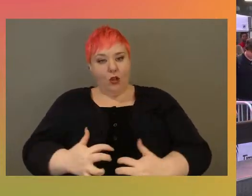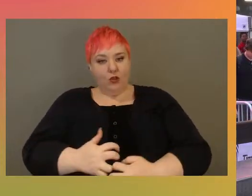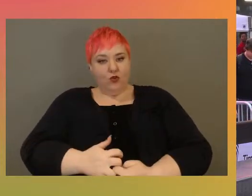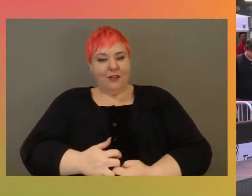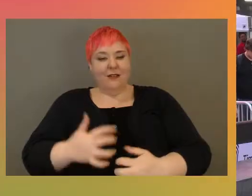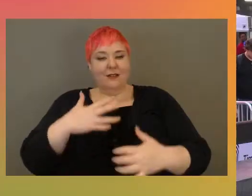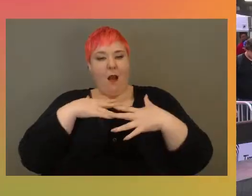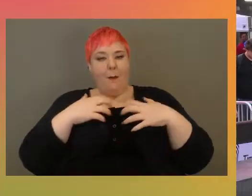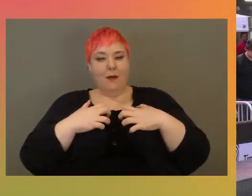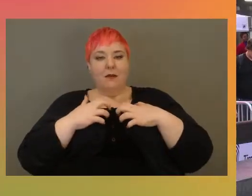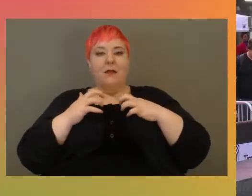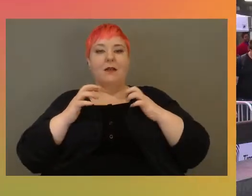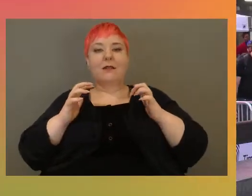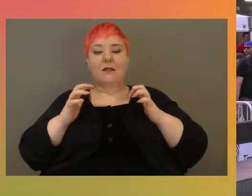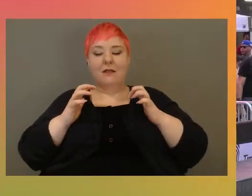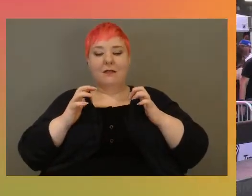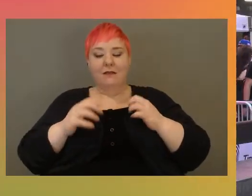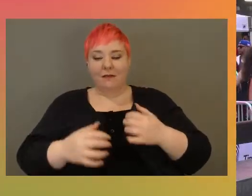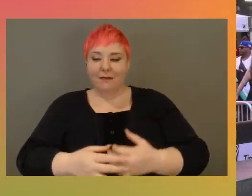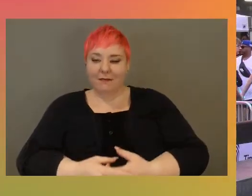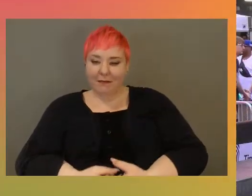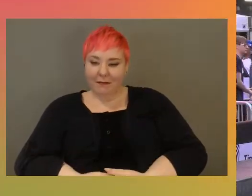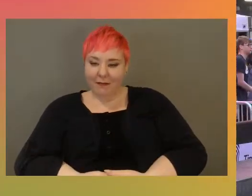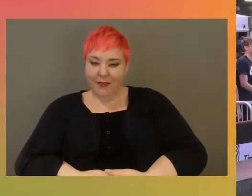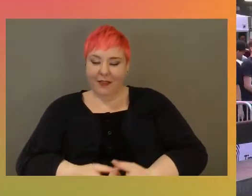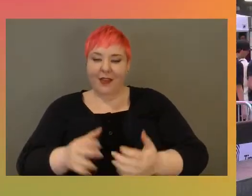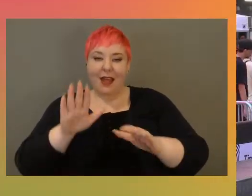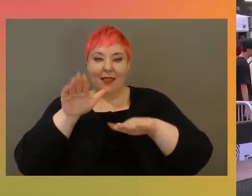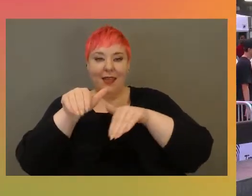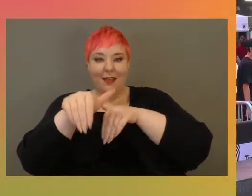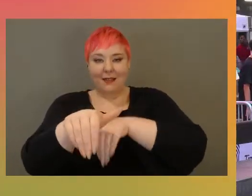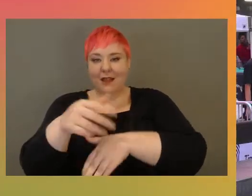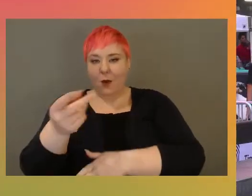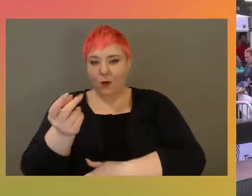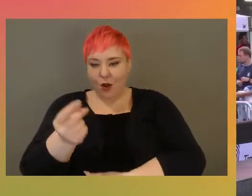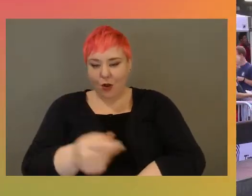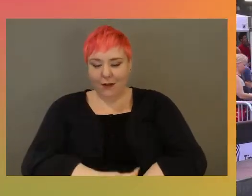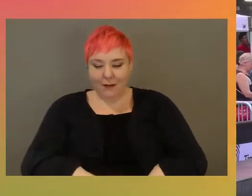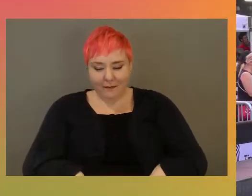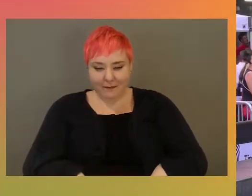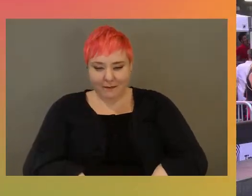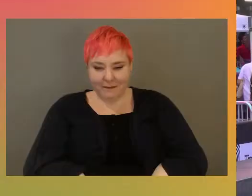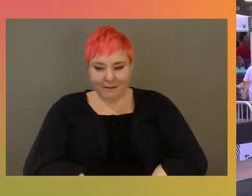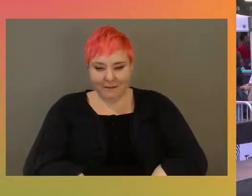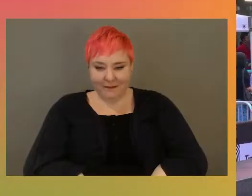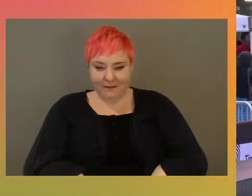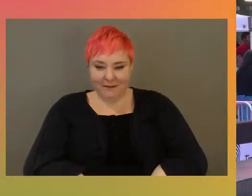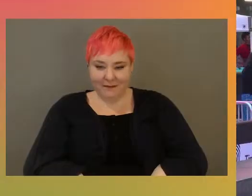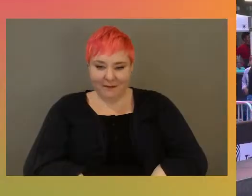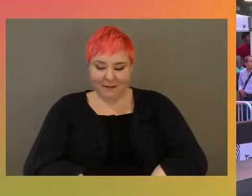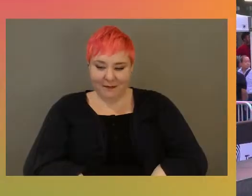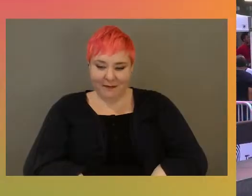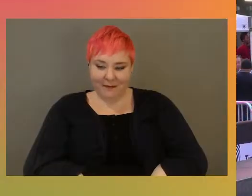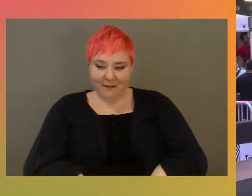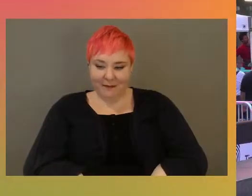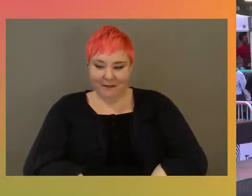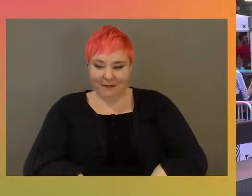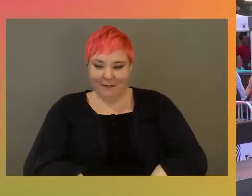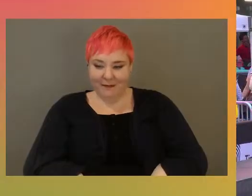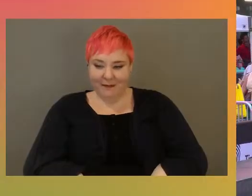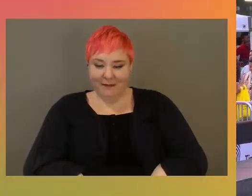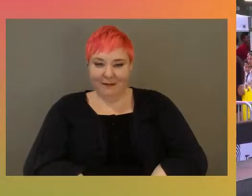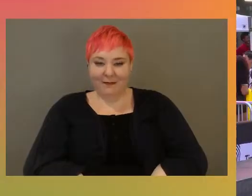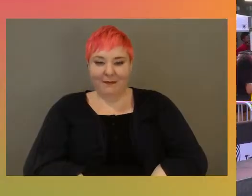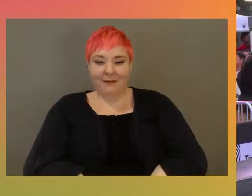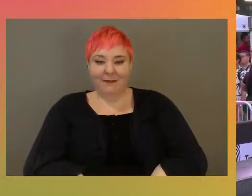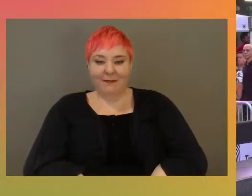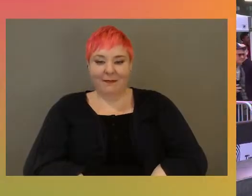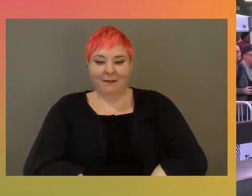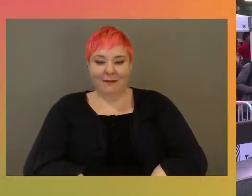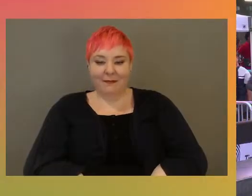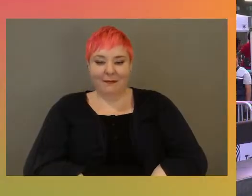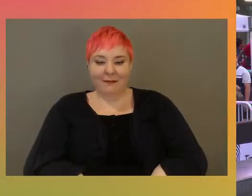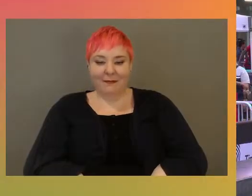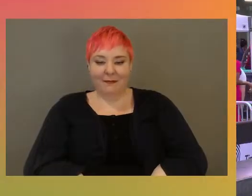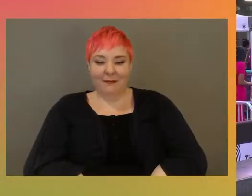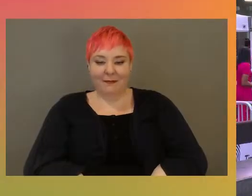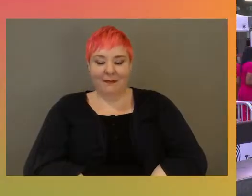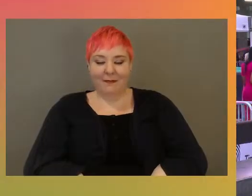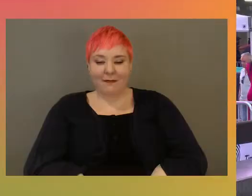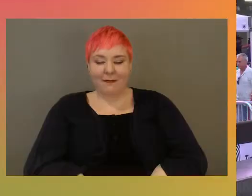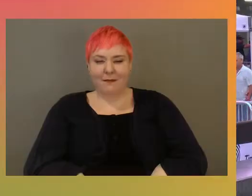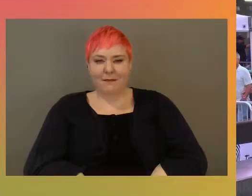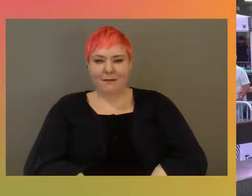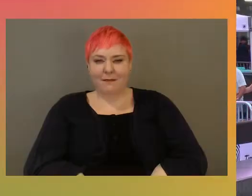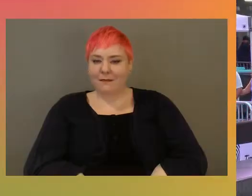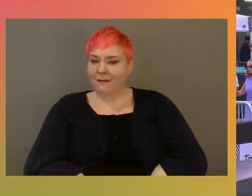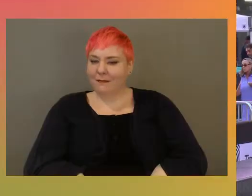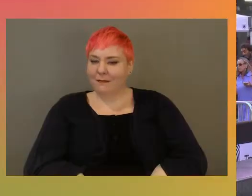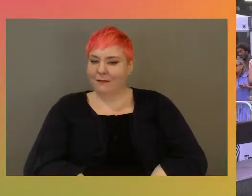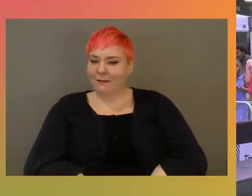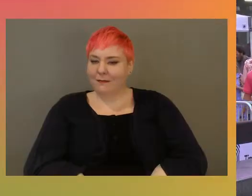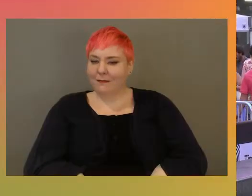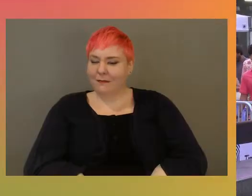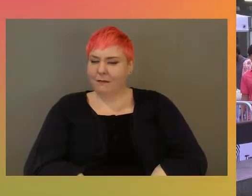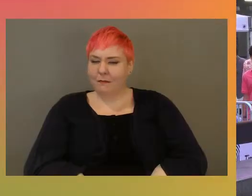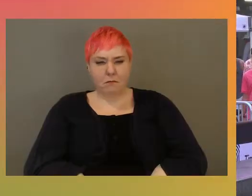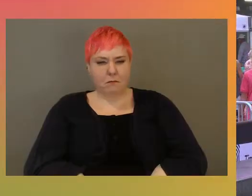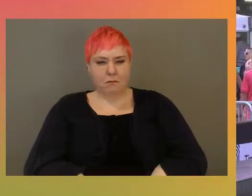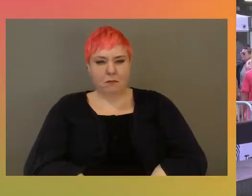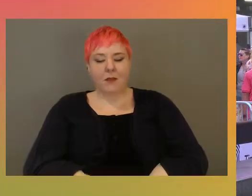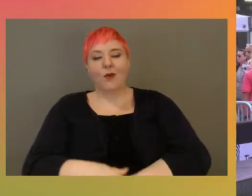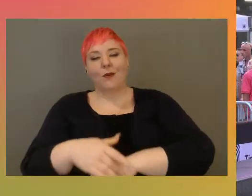SQUEEZE THE LOWER BODY, LOOK